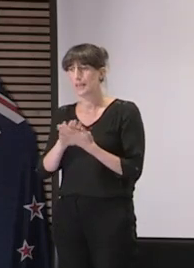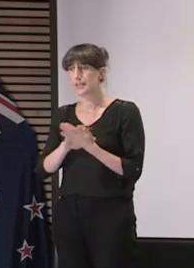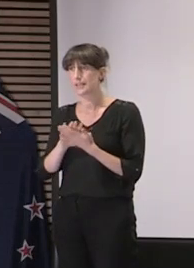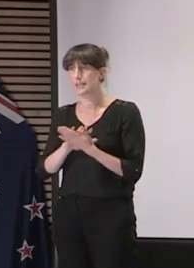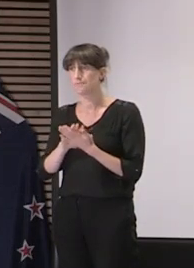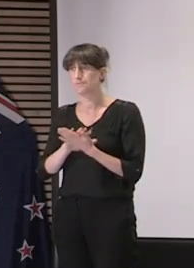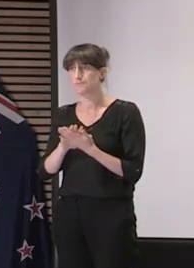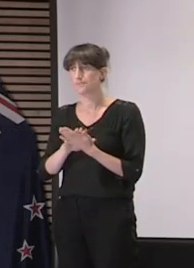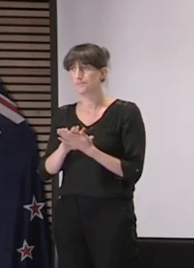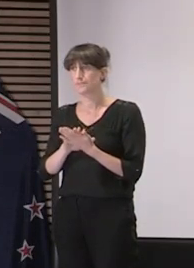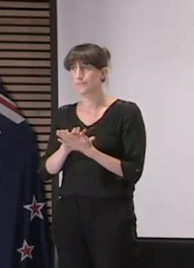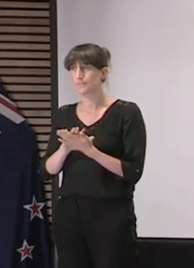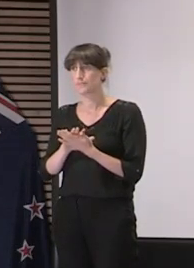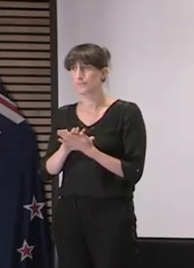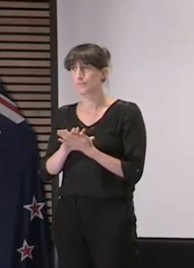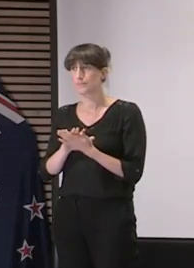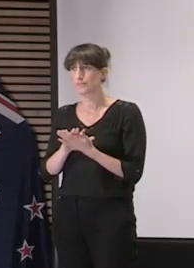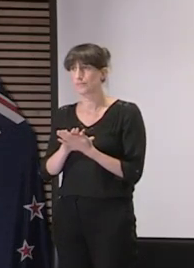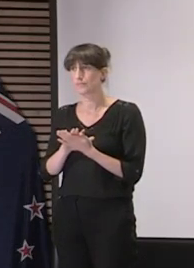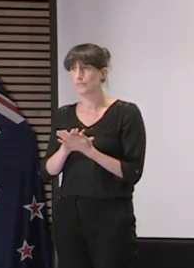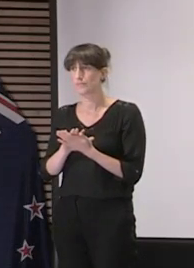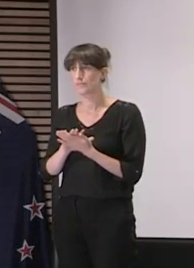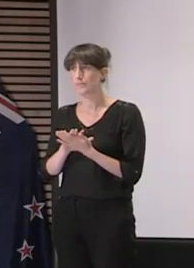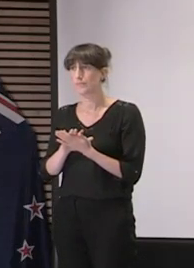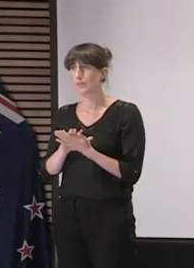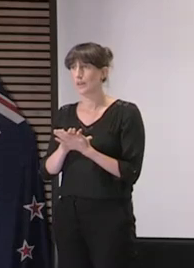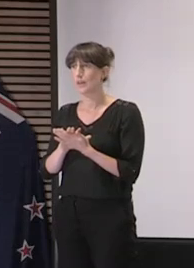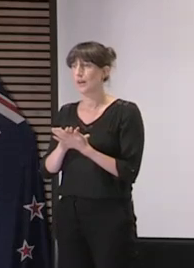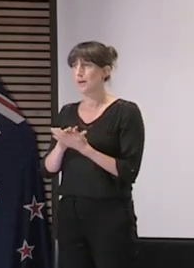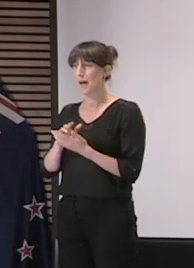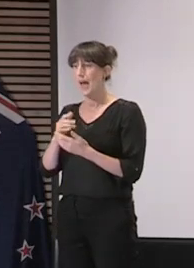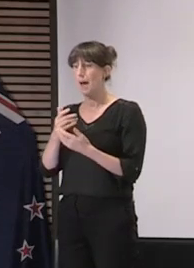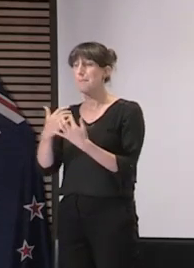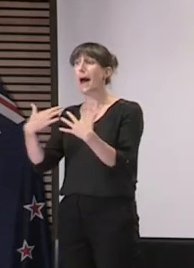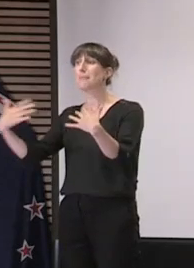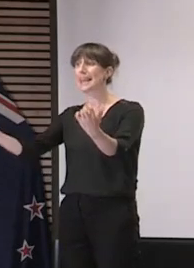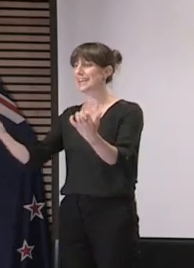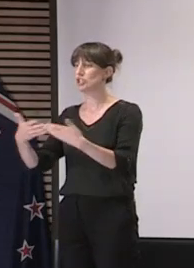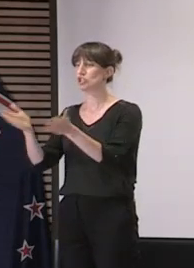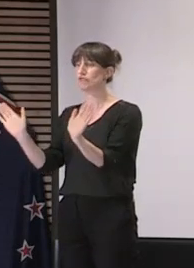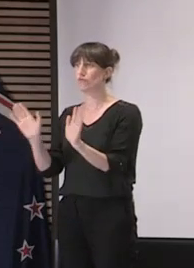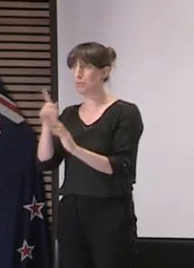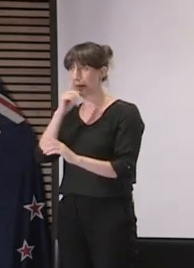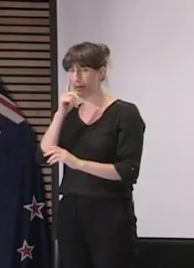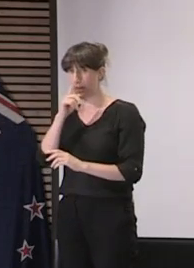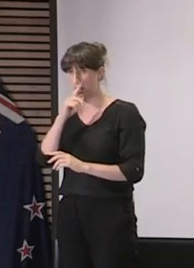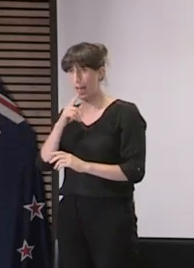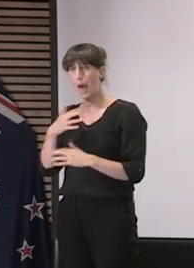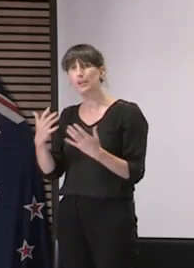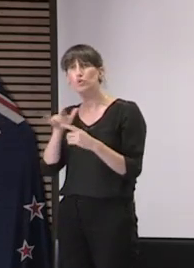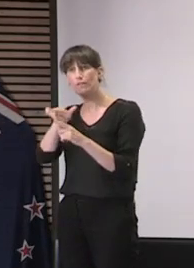Sorry, of the public